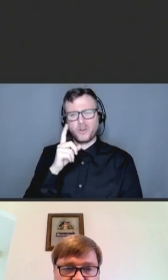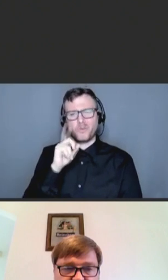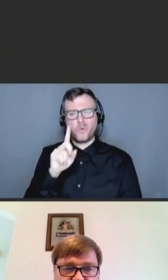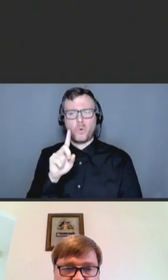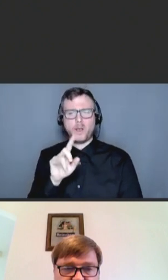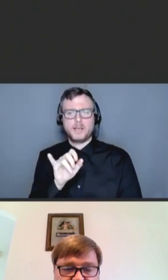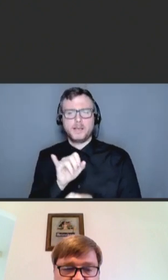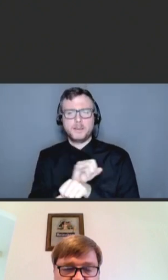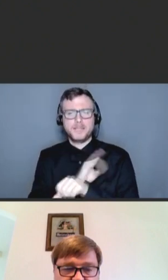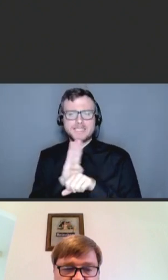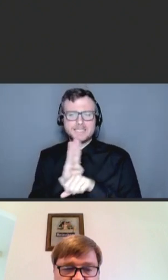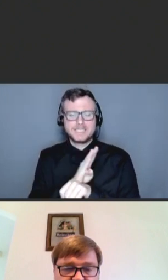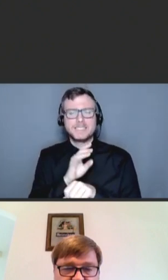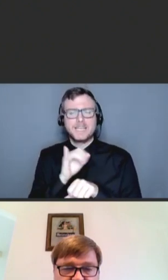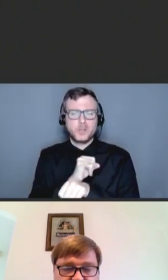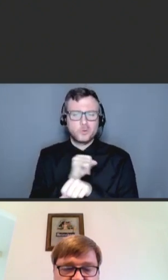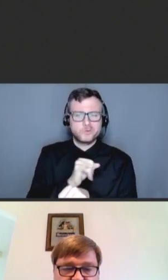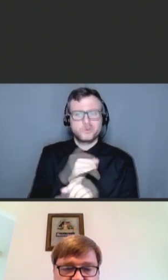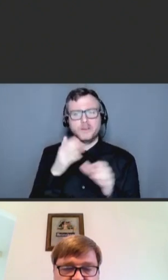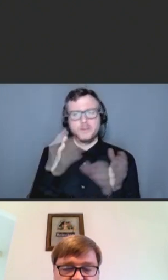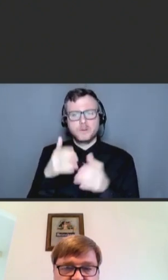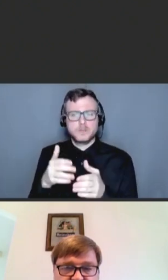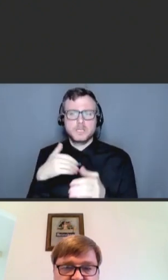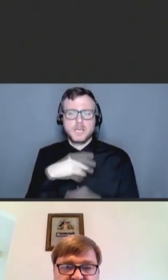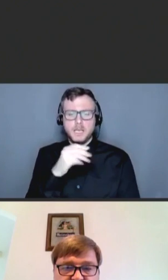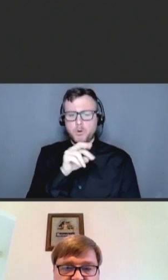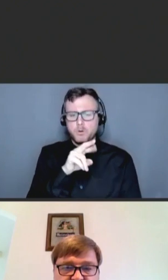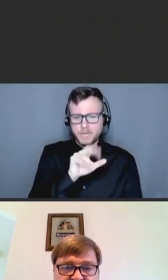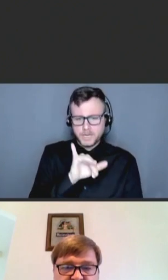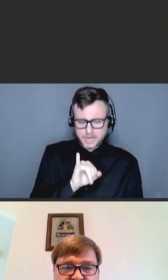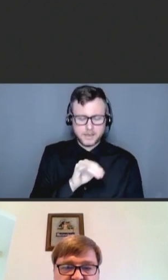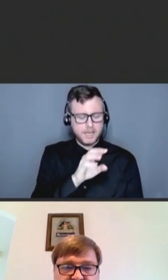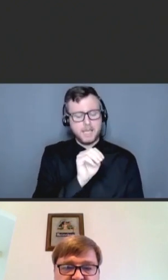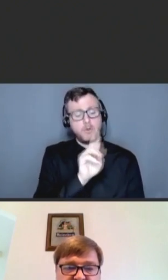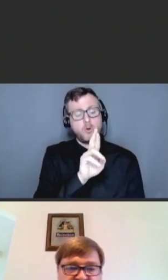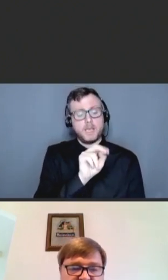that what we've learned with the mRNA and viral vector vaccines in these last few months, years